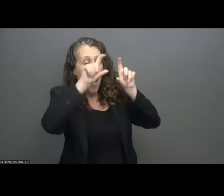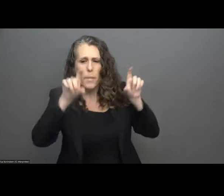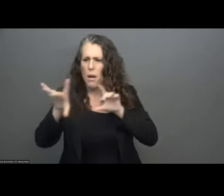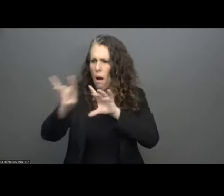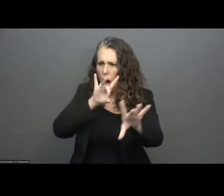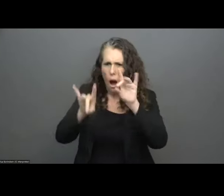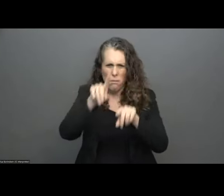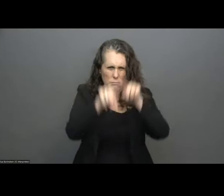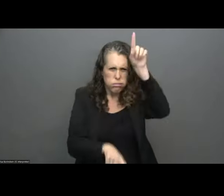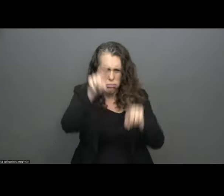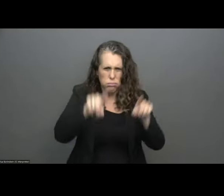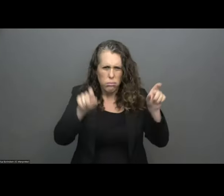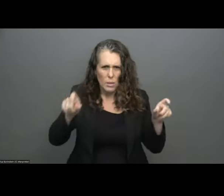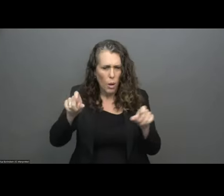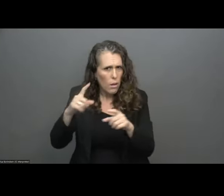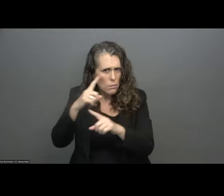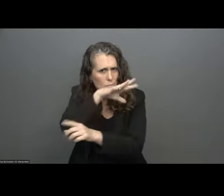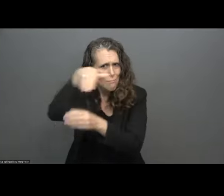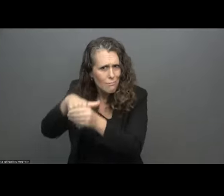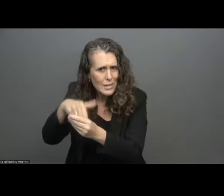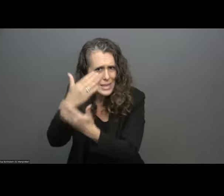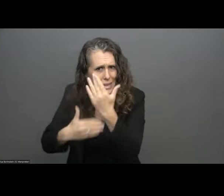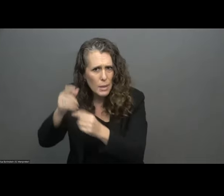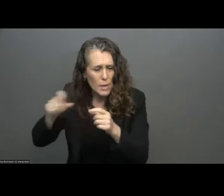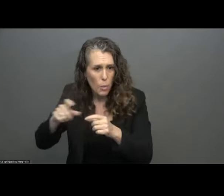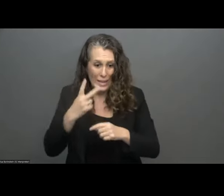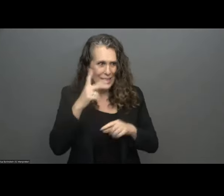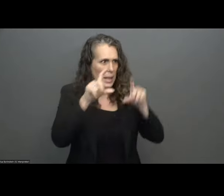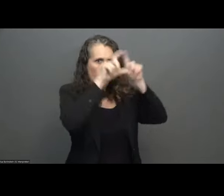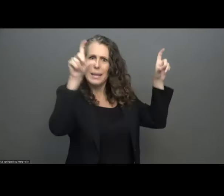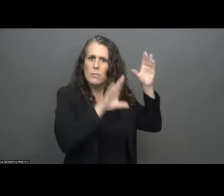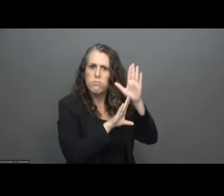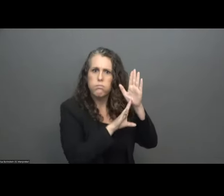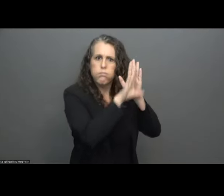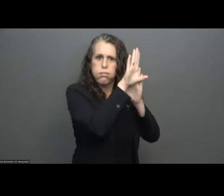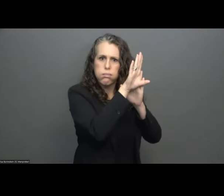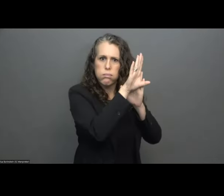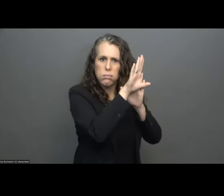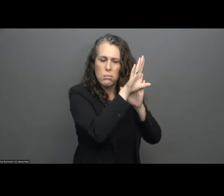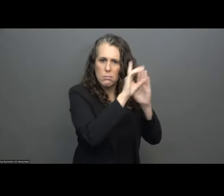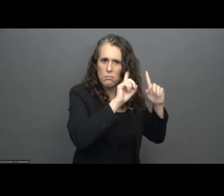09:45:46 that embrace back best practices for employing and supporting more people with